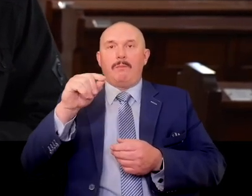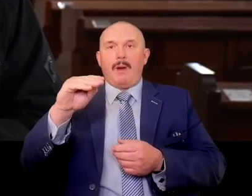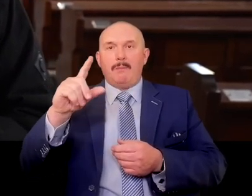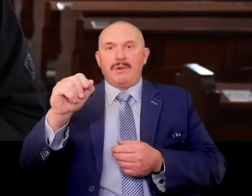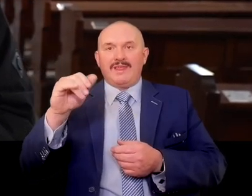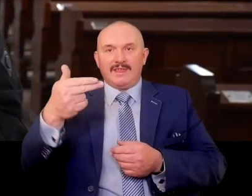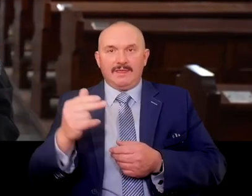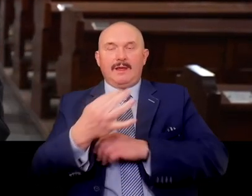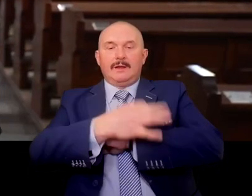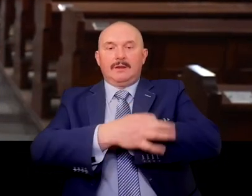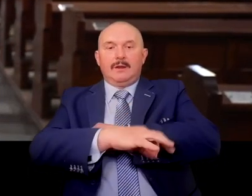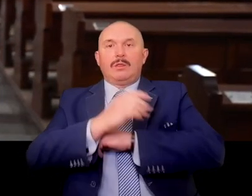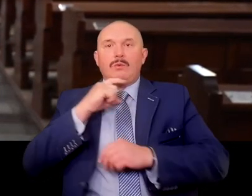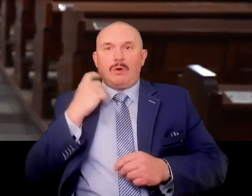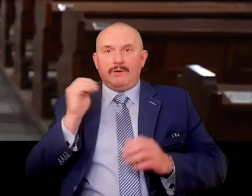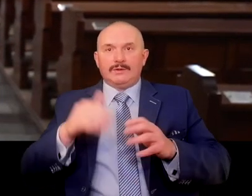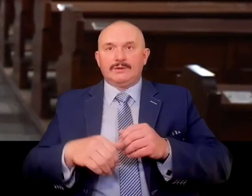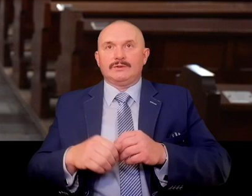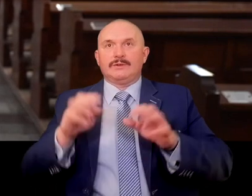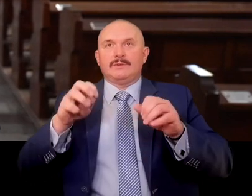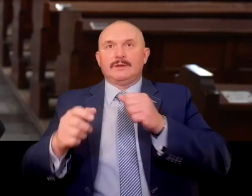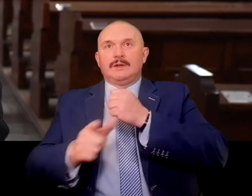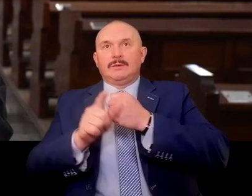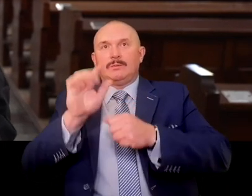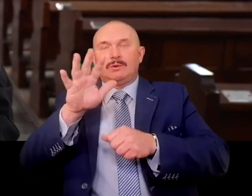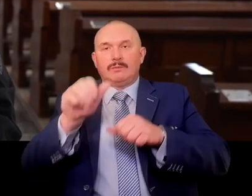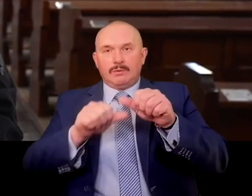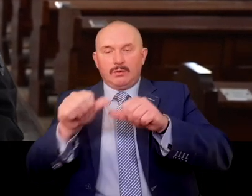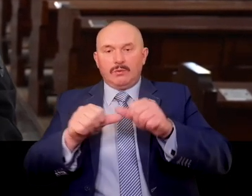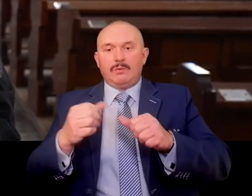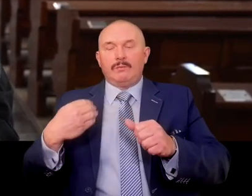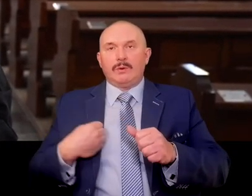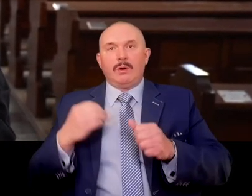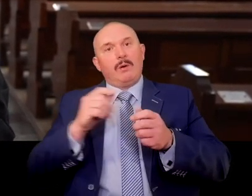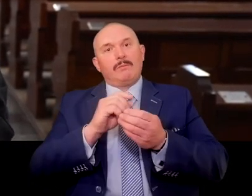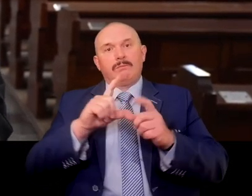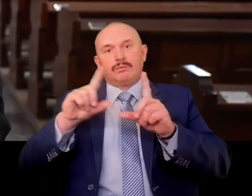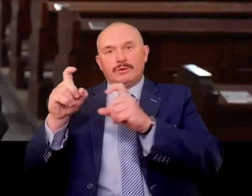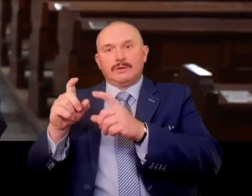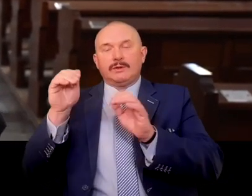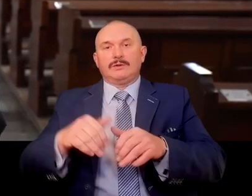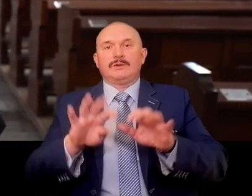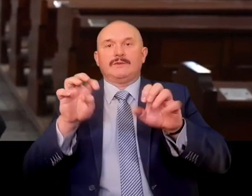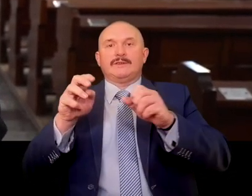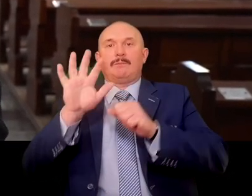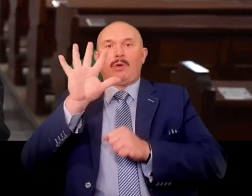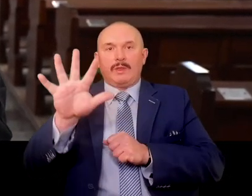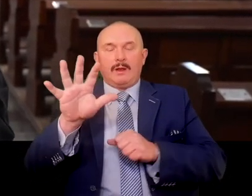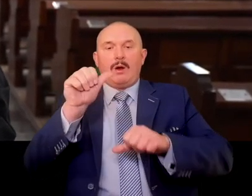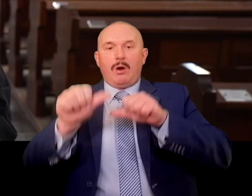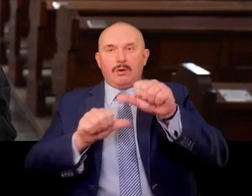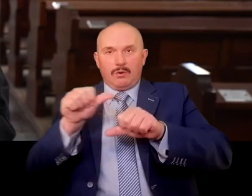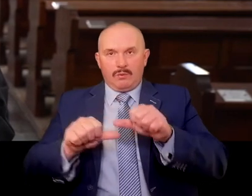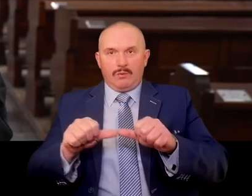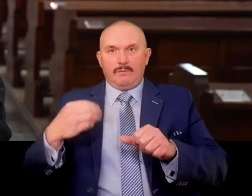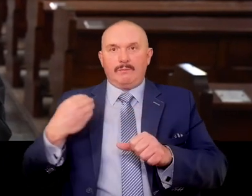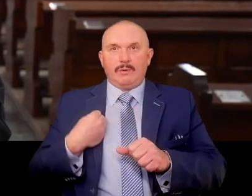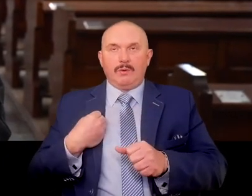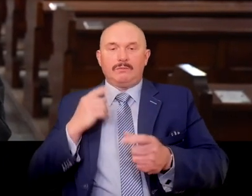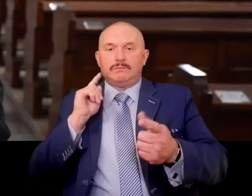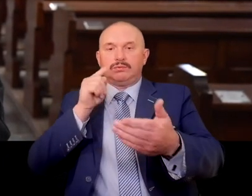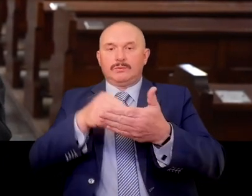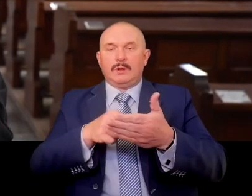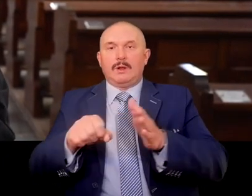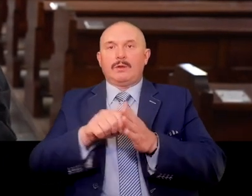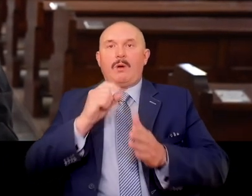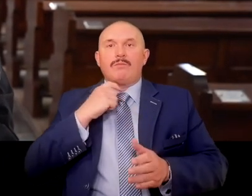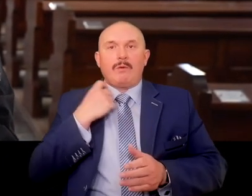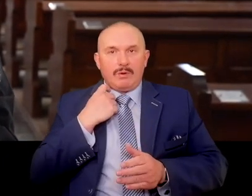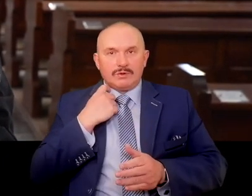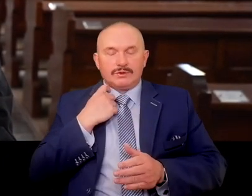In 1895 he was ordained a priest and in 1905 was assigned to the church in Mechow as its pastor. .